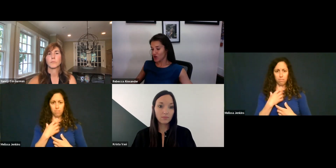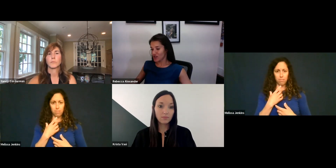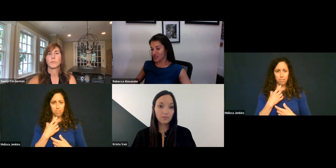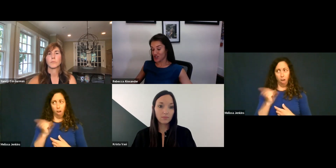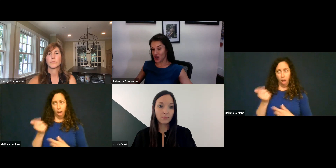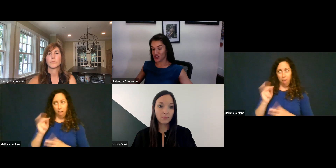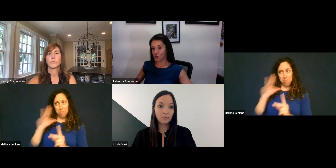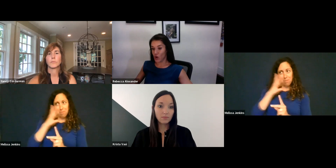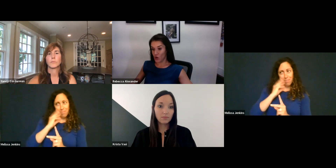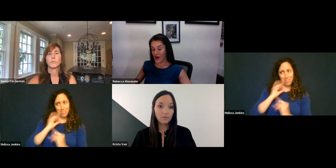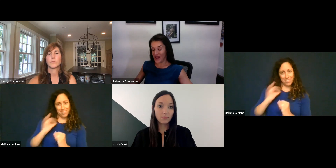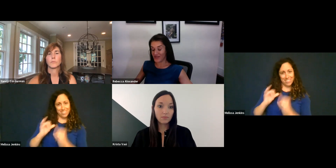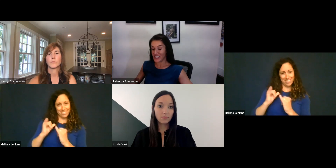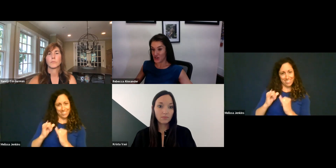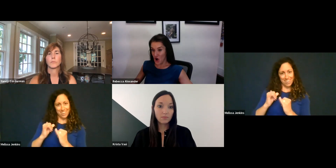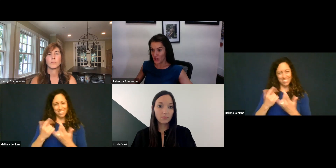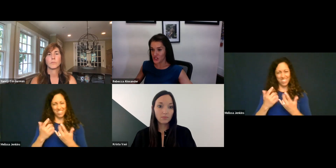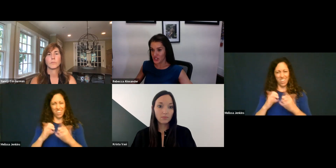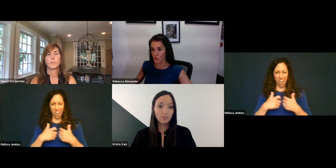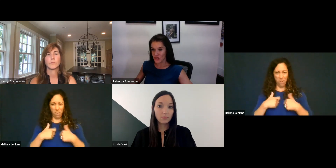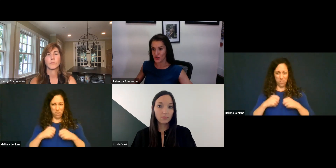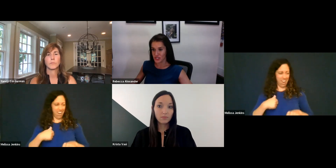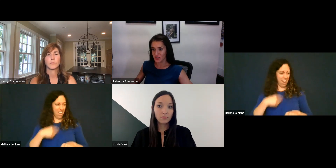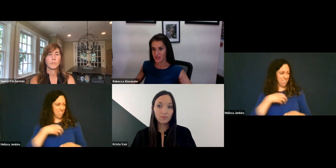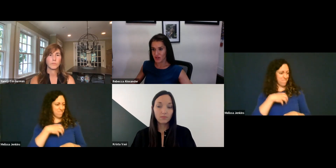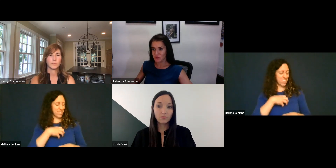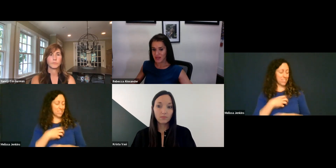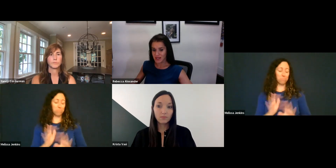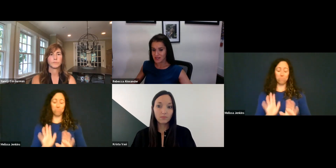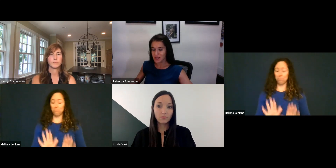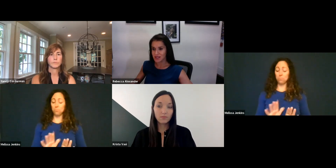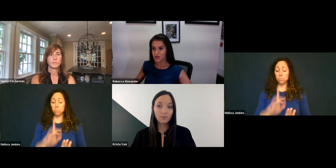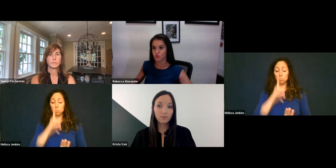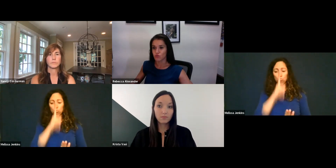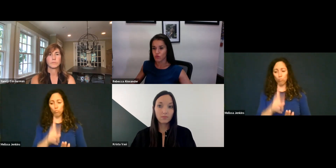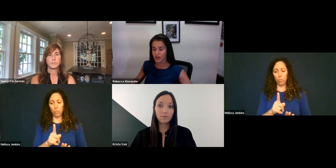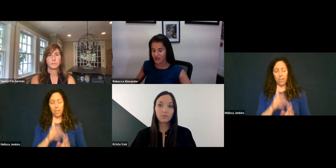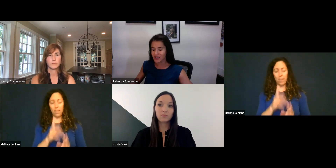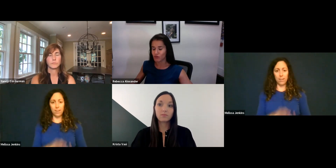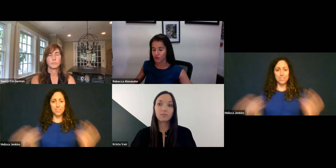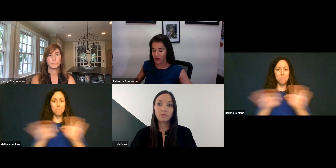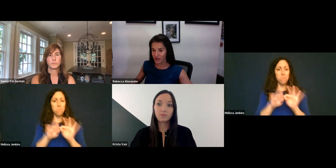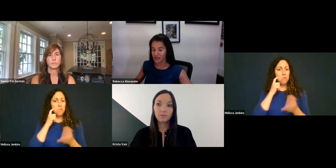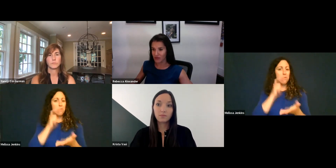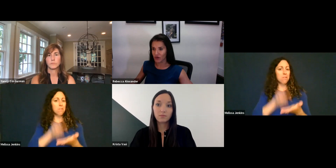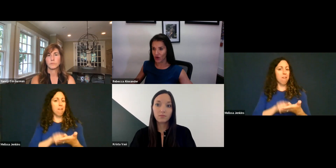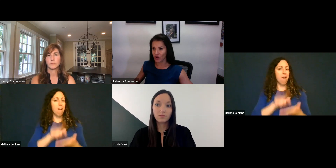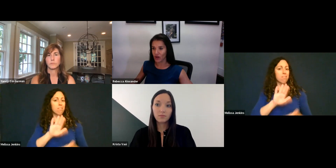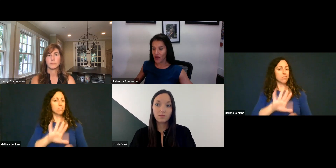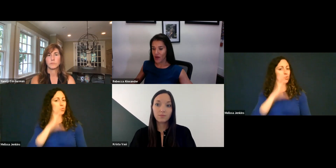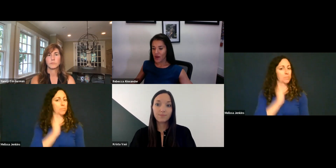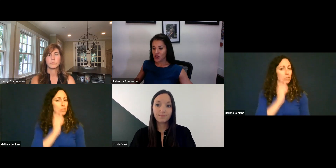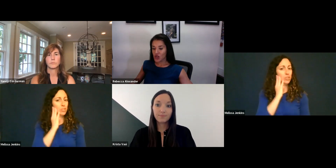So this is just a way of acknowledging what you're dealing with, because it is really, really difficult.